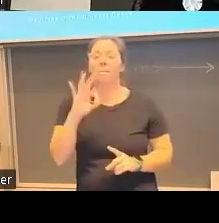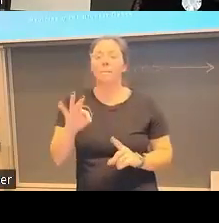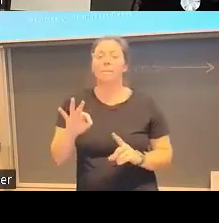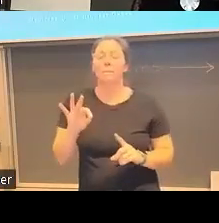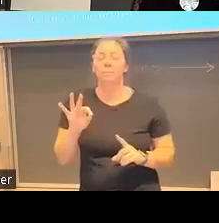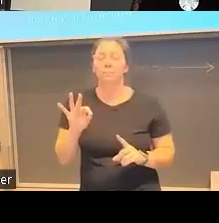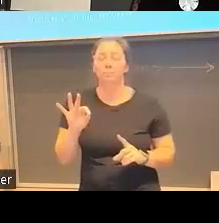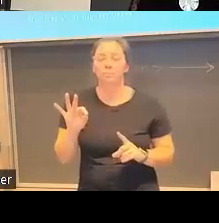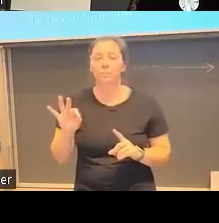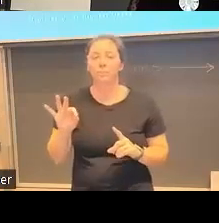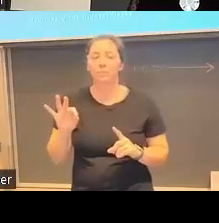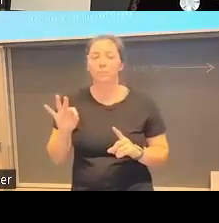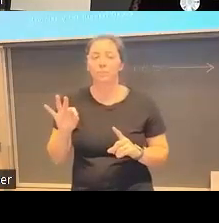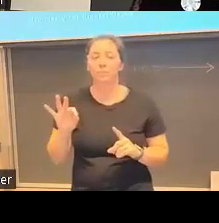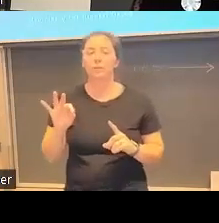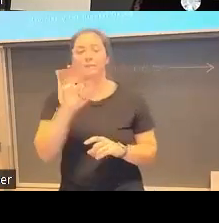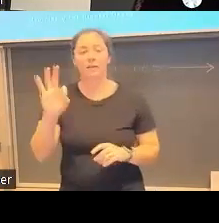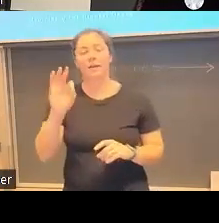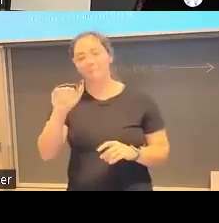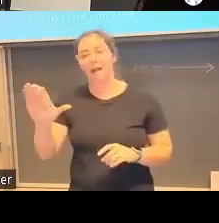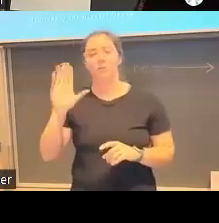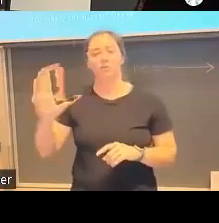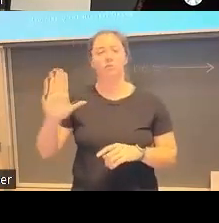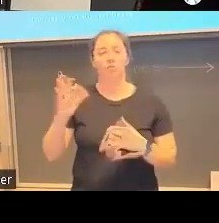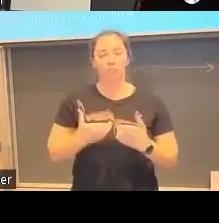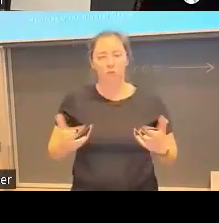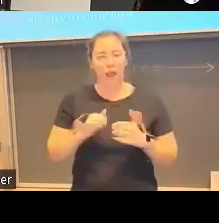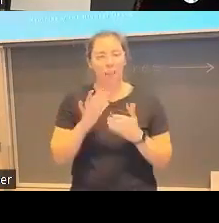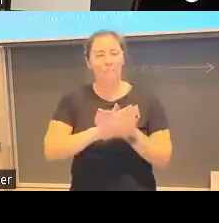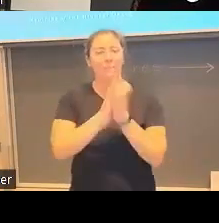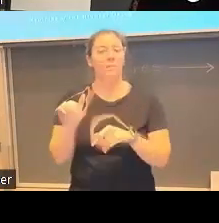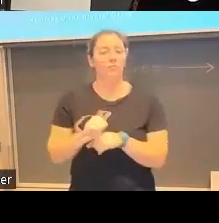development to do more than how they trained and also to think a little bit about like what